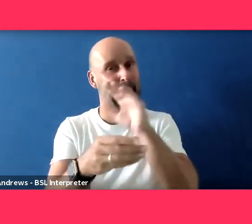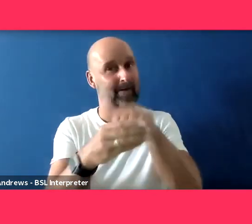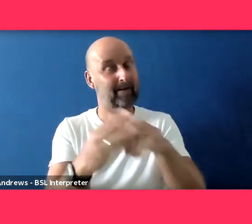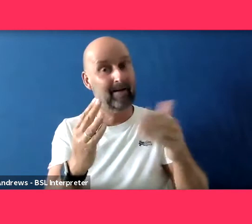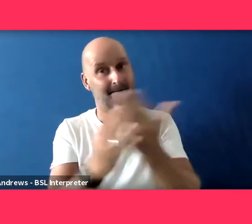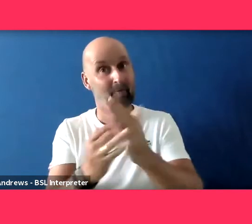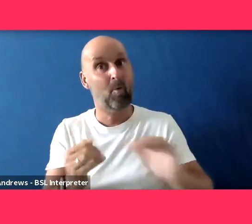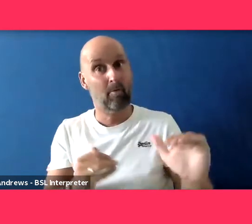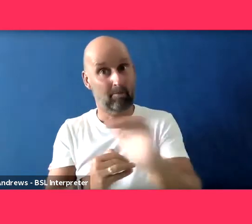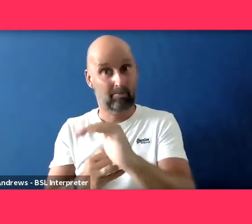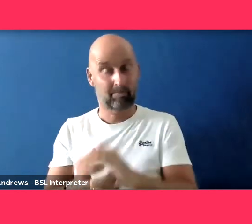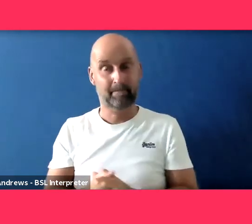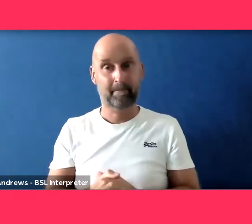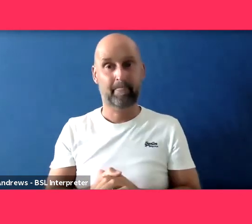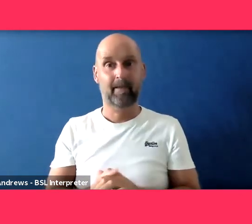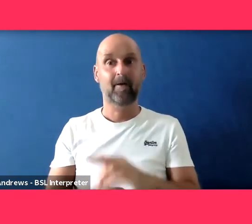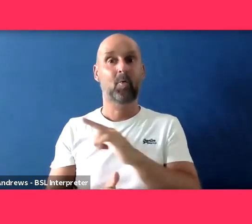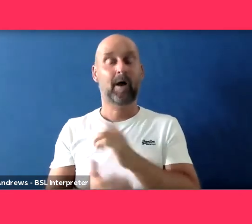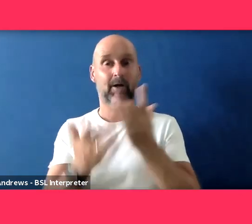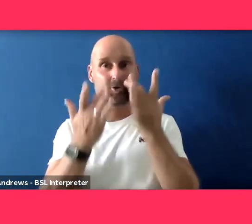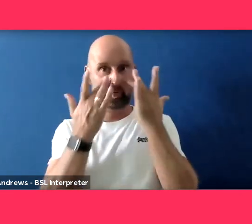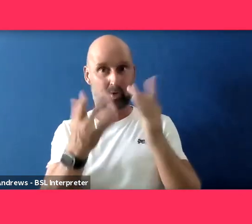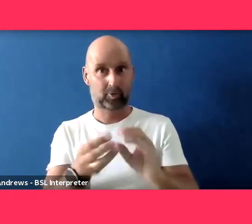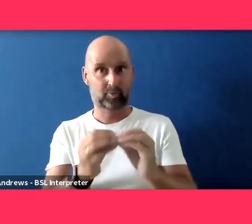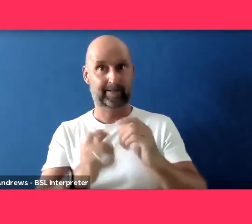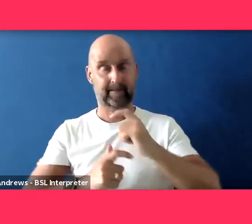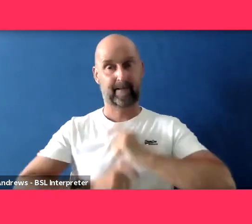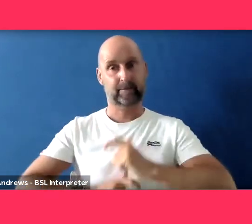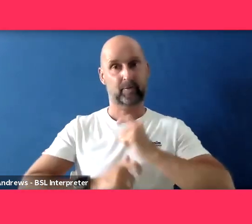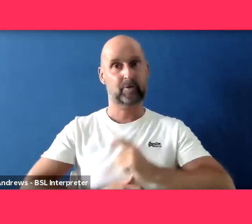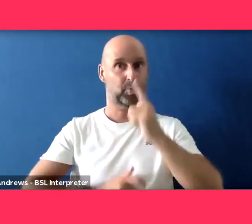We've shown by art and creative individuals that we can creatively problem solve,